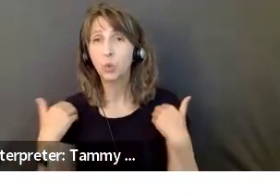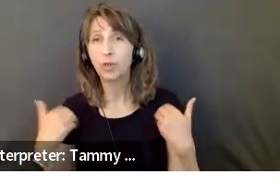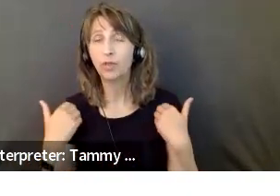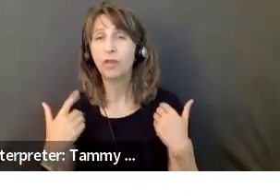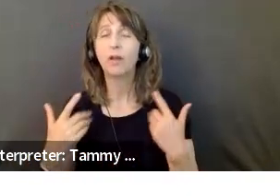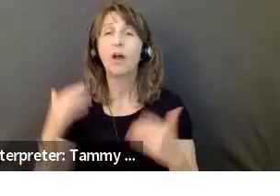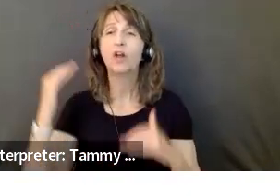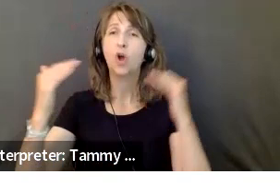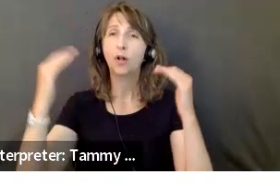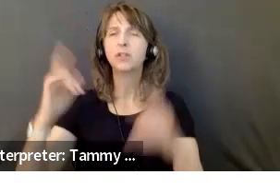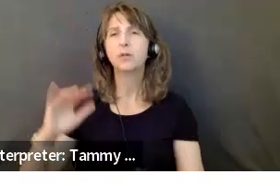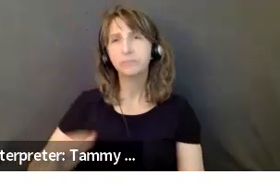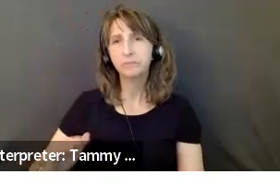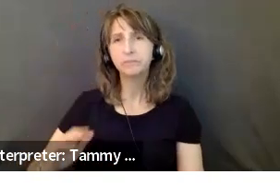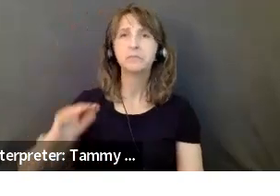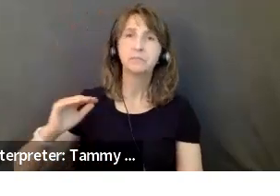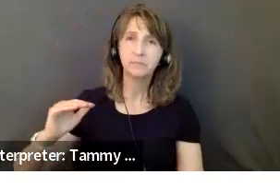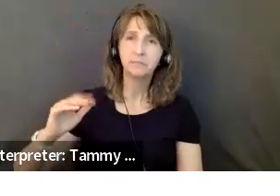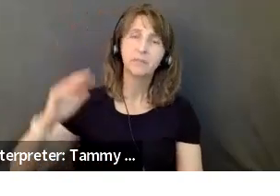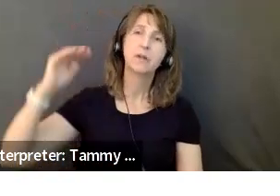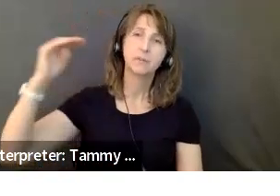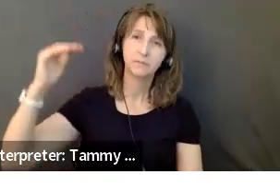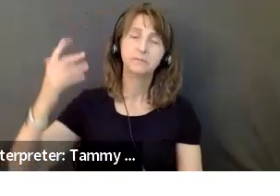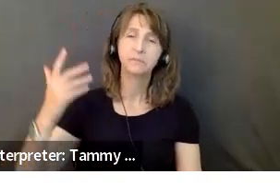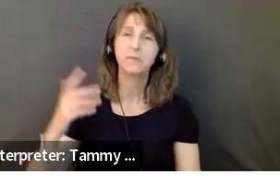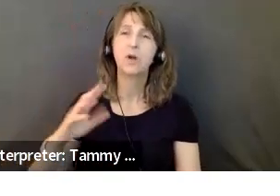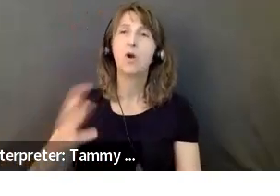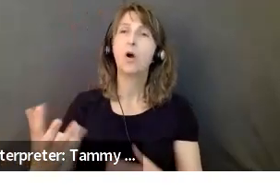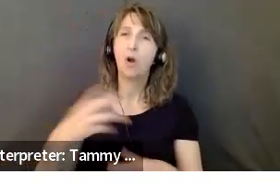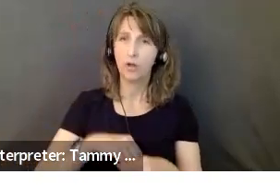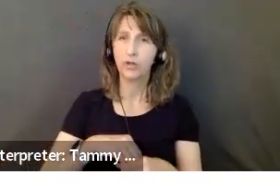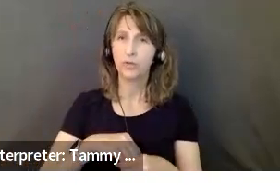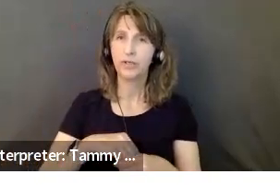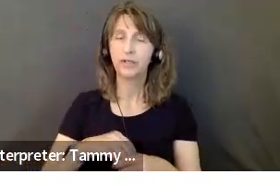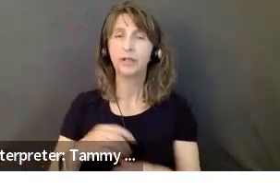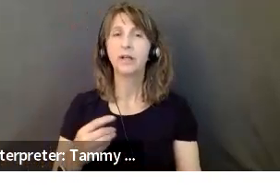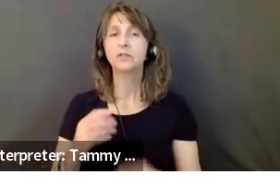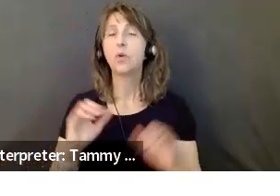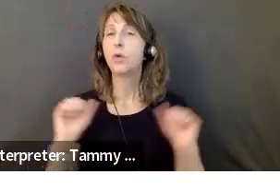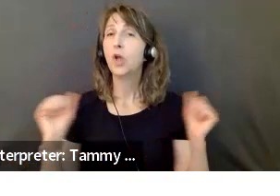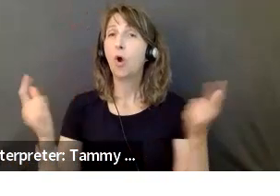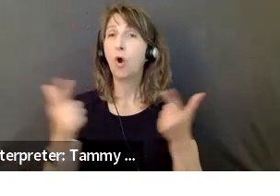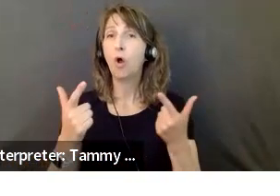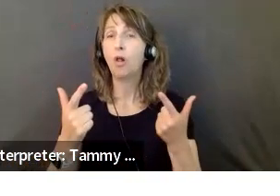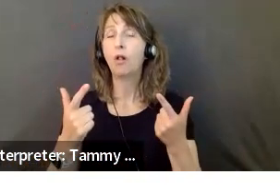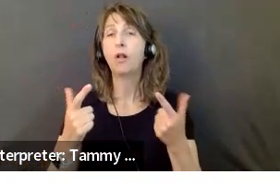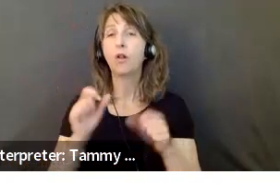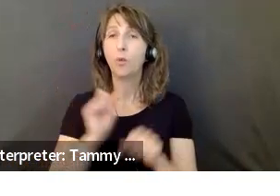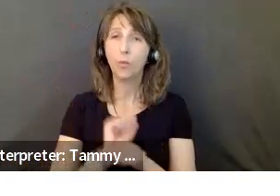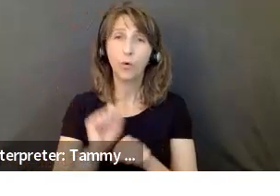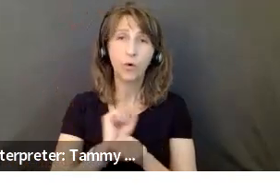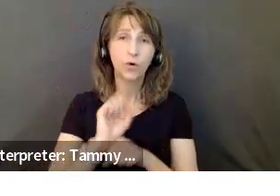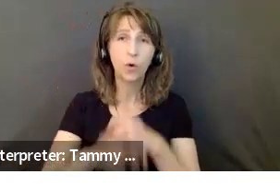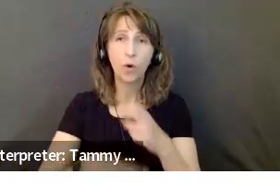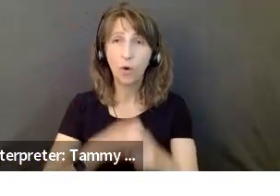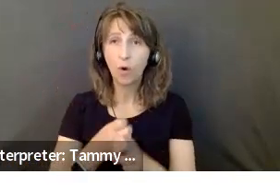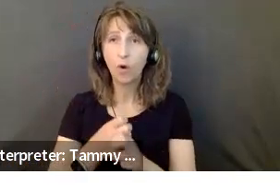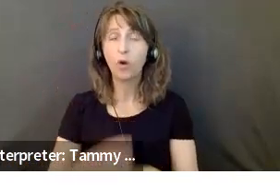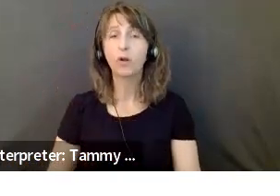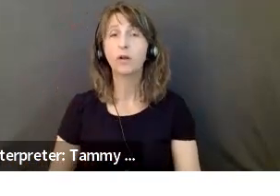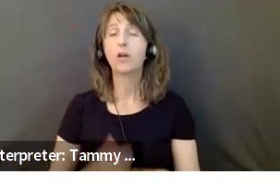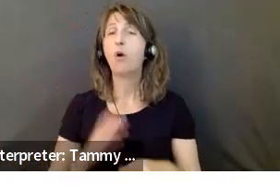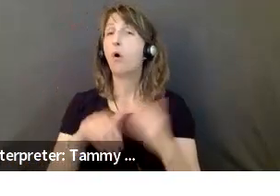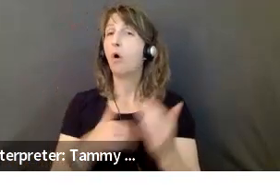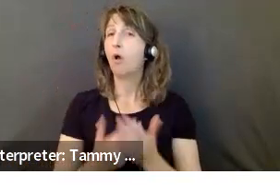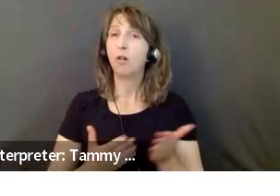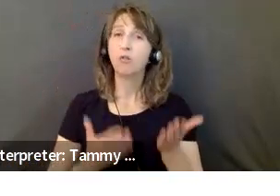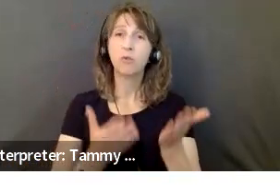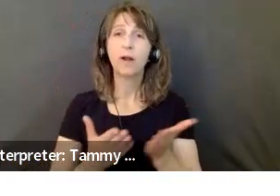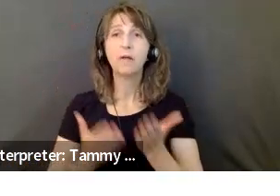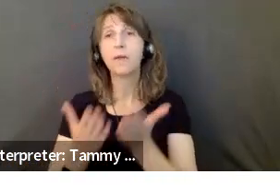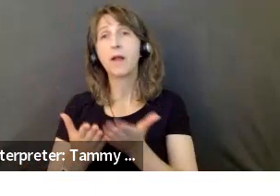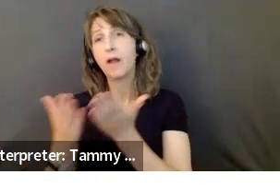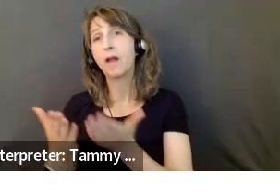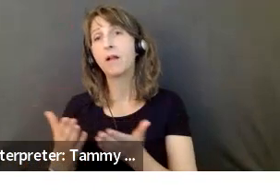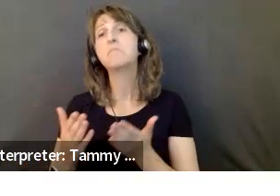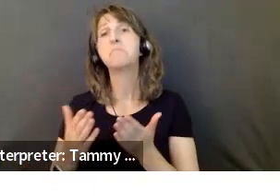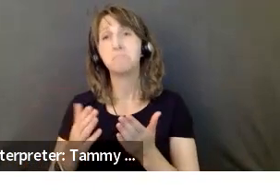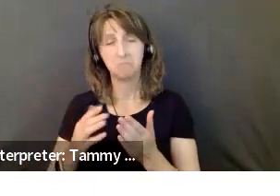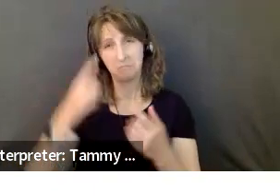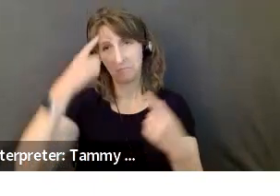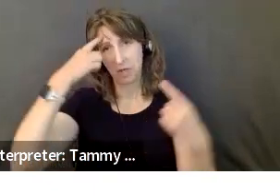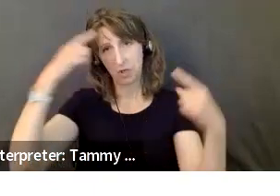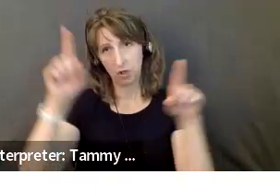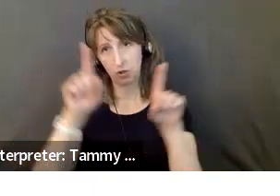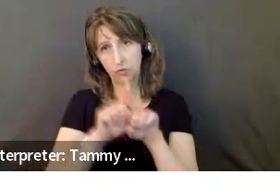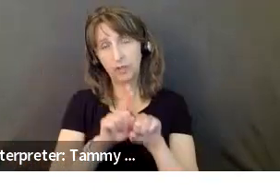The best possible outcome and we all put together you know a lot of work. We came up with some really great recommendations that all of us supported, which I also think was super important.